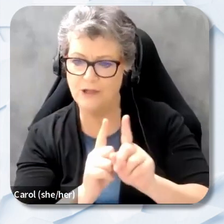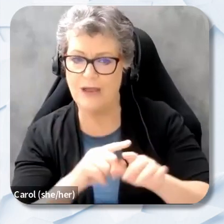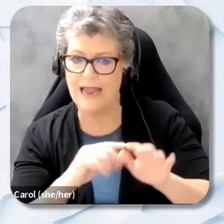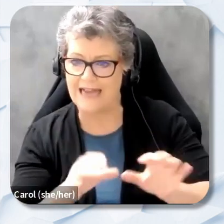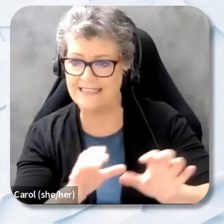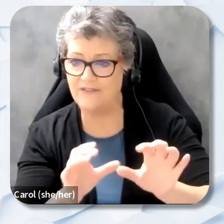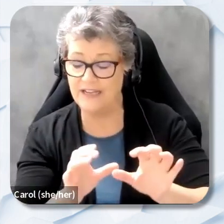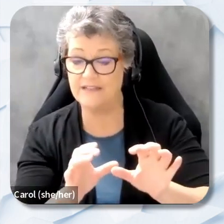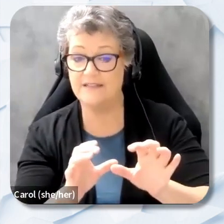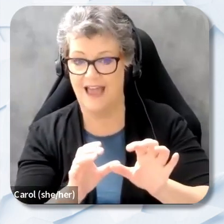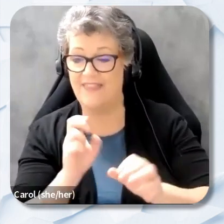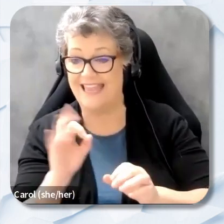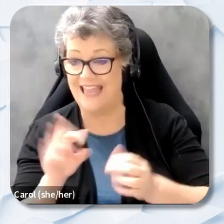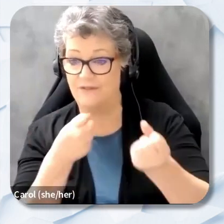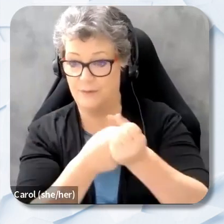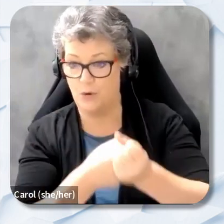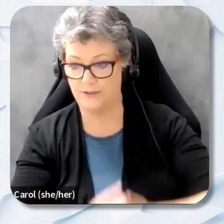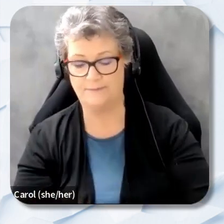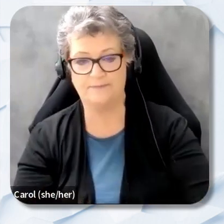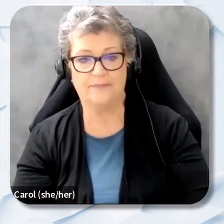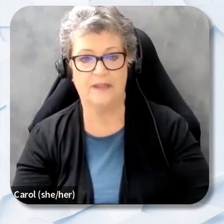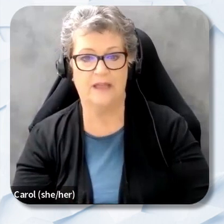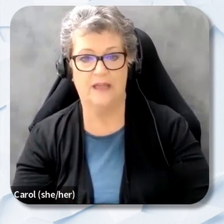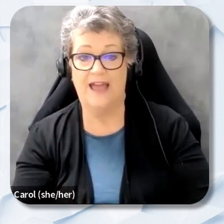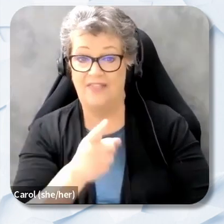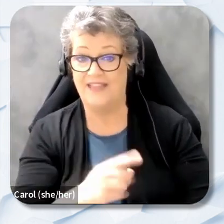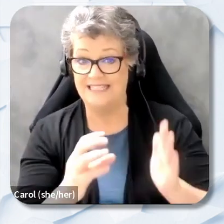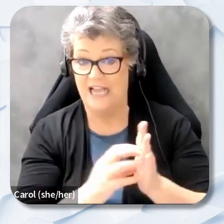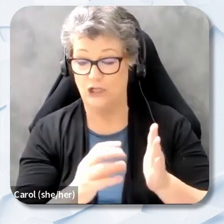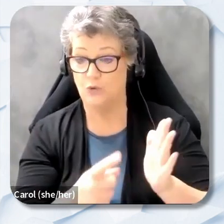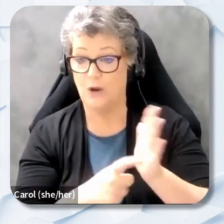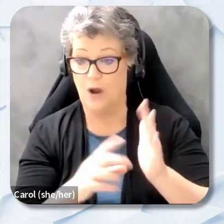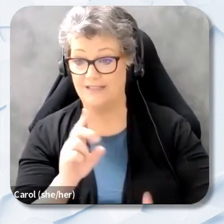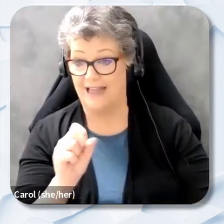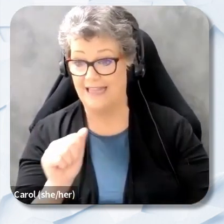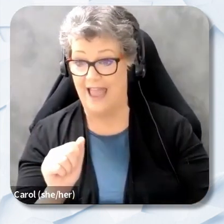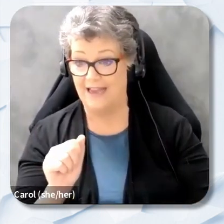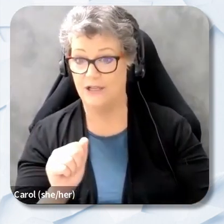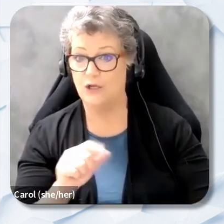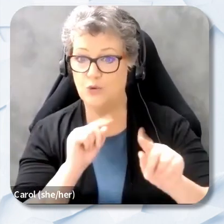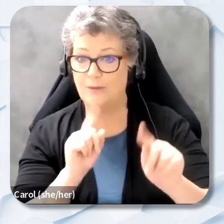were supported by the EE F This subsection requires LEAs to report the number of staff